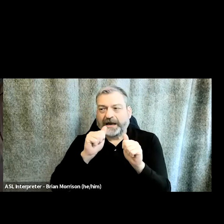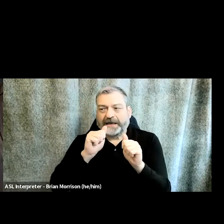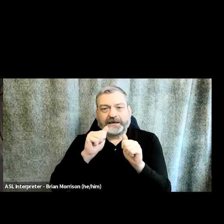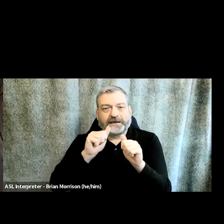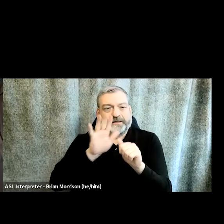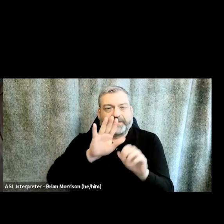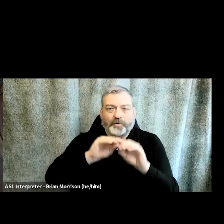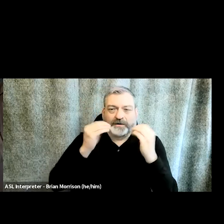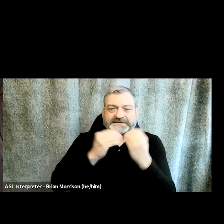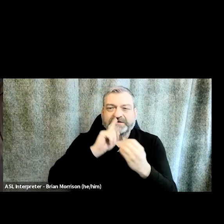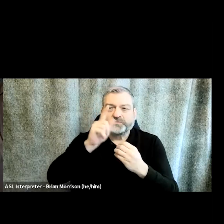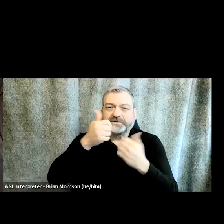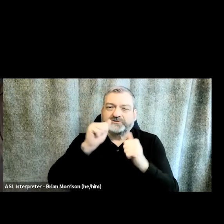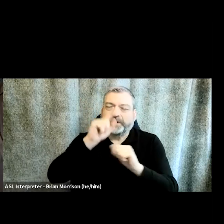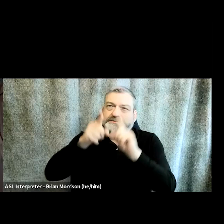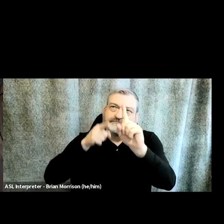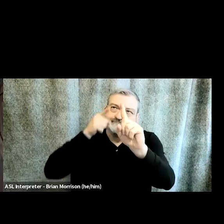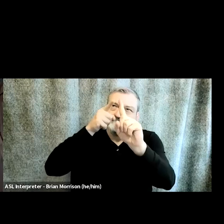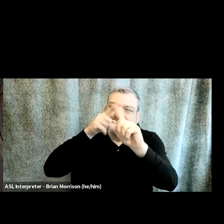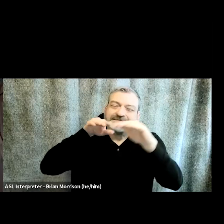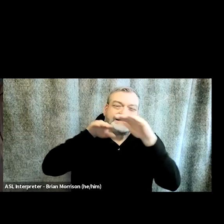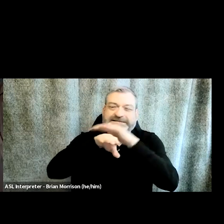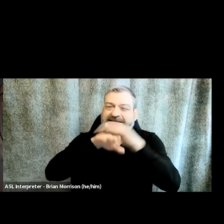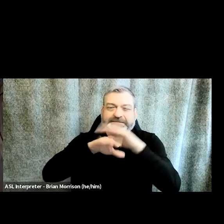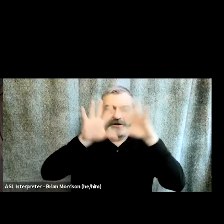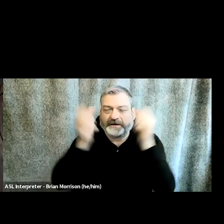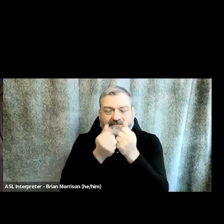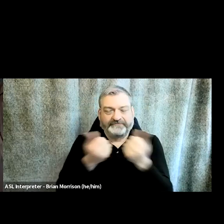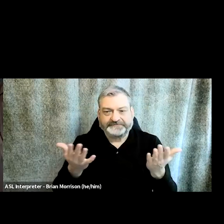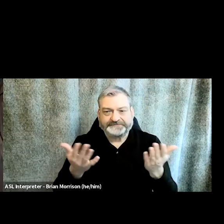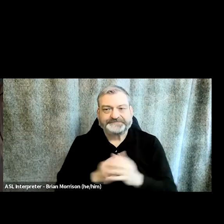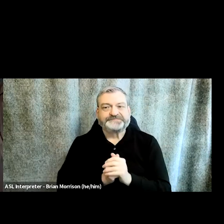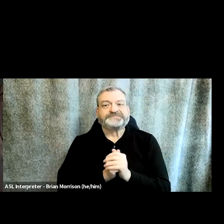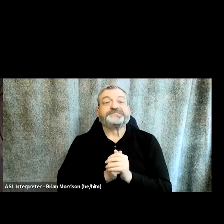And I'm really thrilled to bring on our presenters.